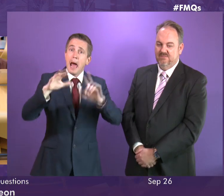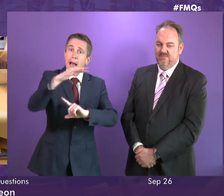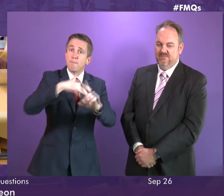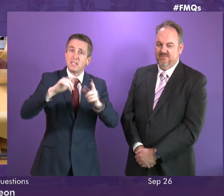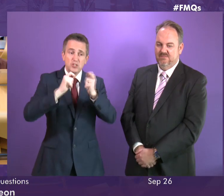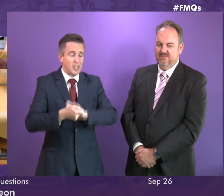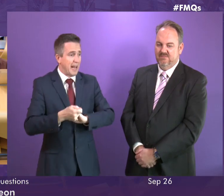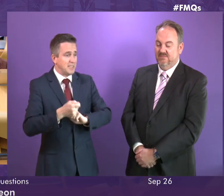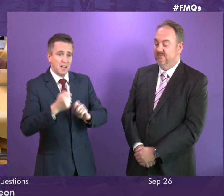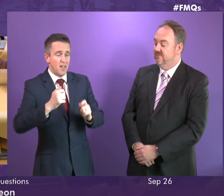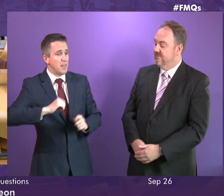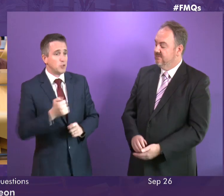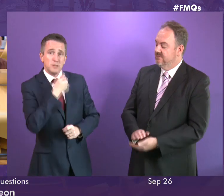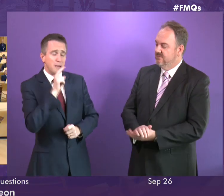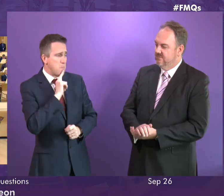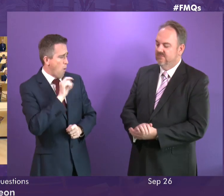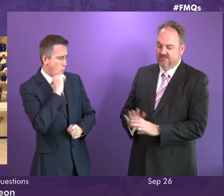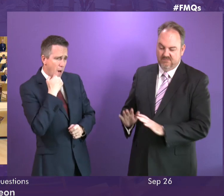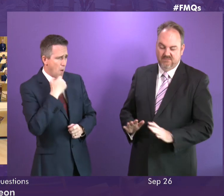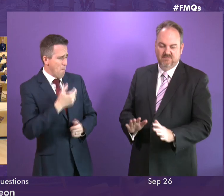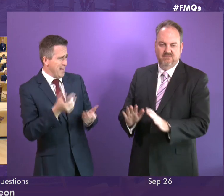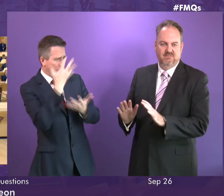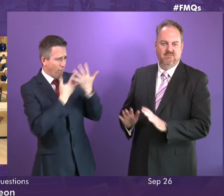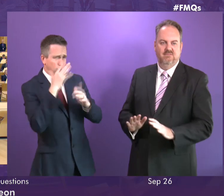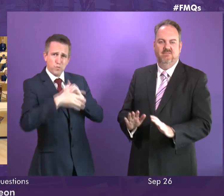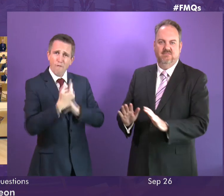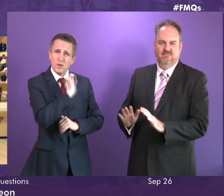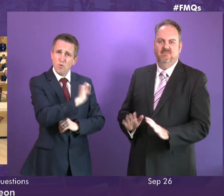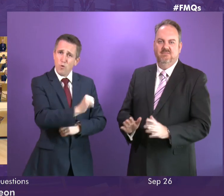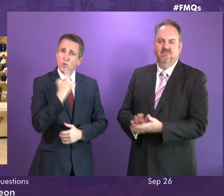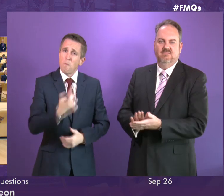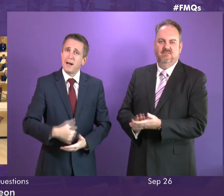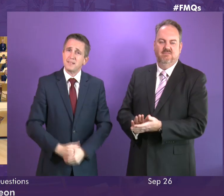the country will be utterly perplexed by that.